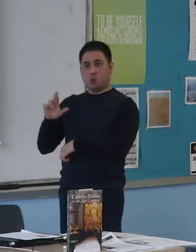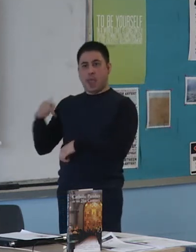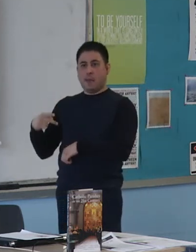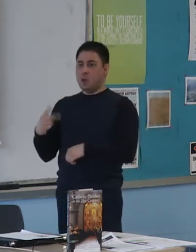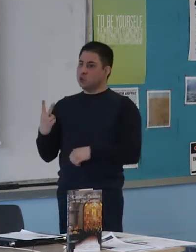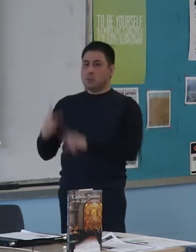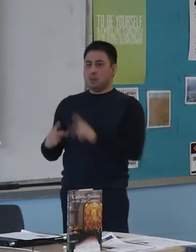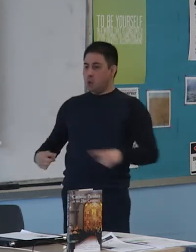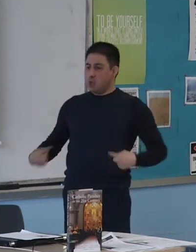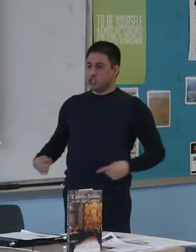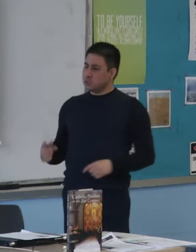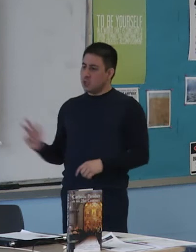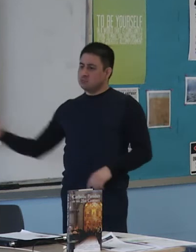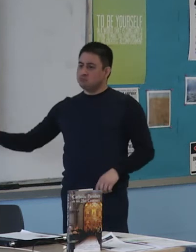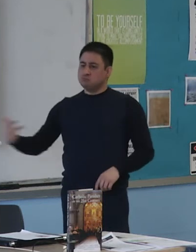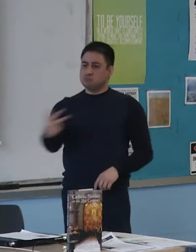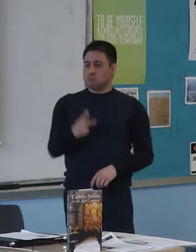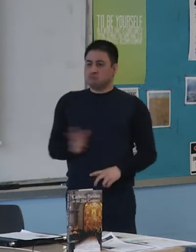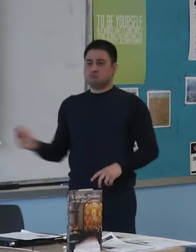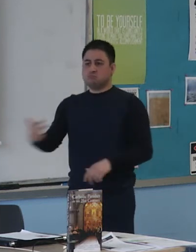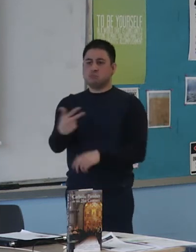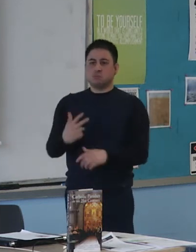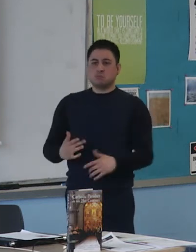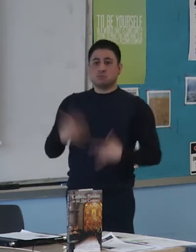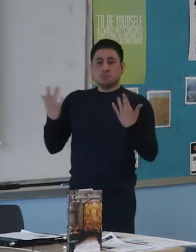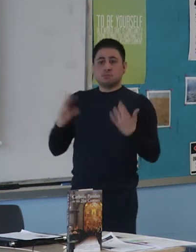and walkers are here, and they're happy, and you thought that you were doing it for